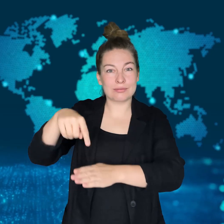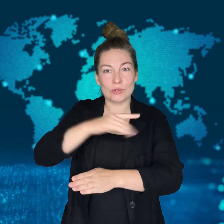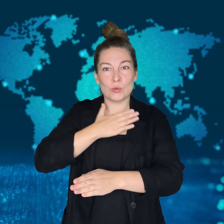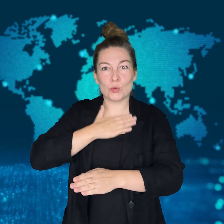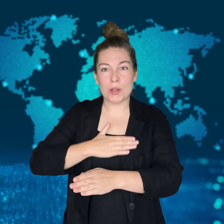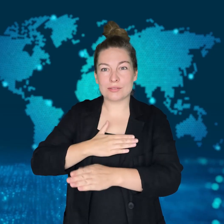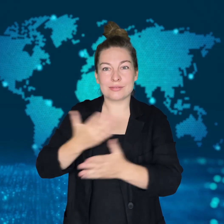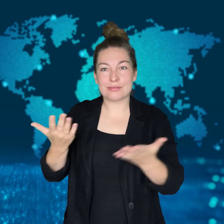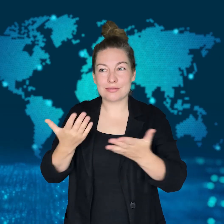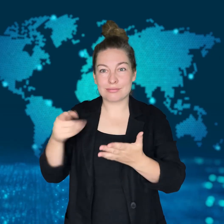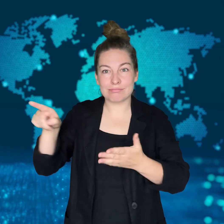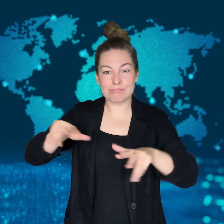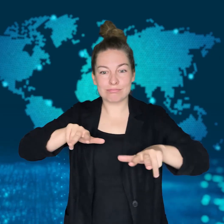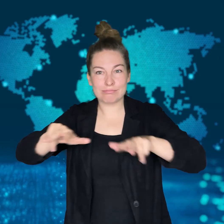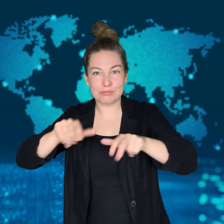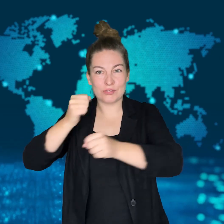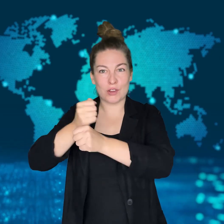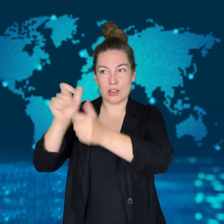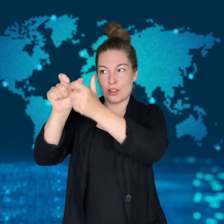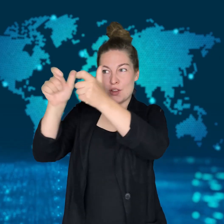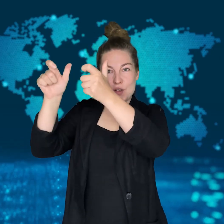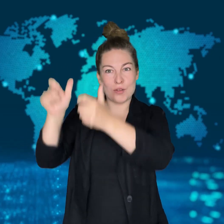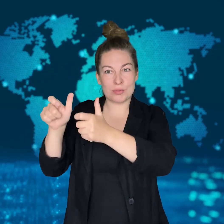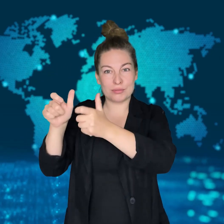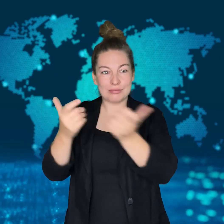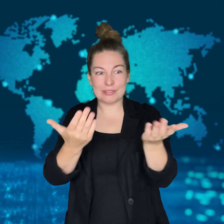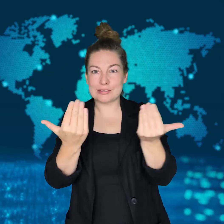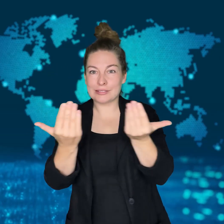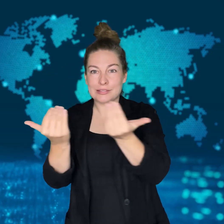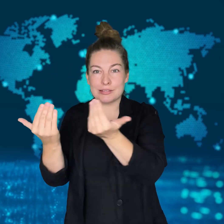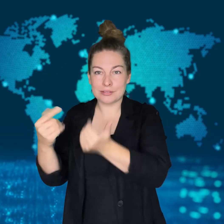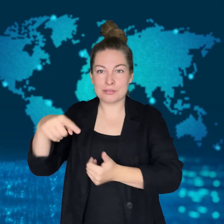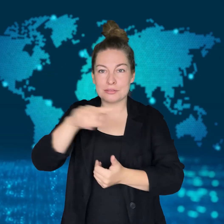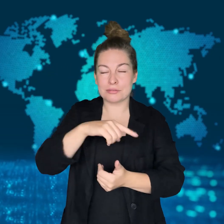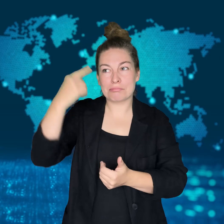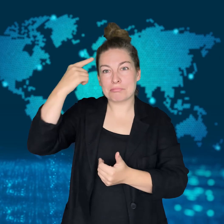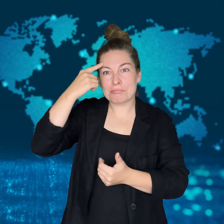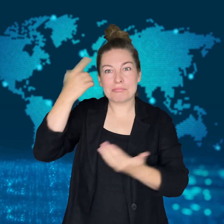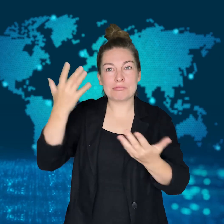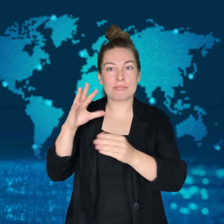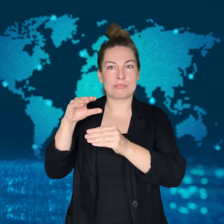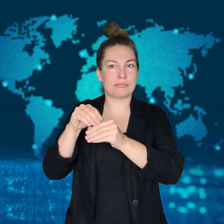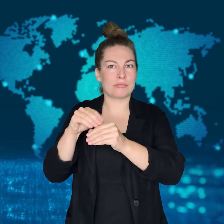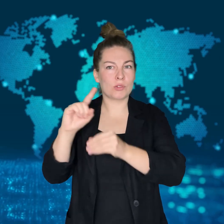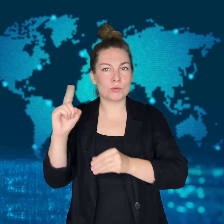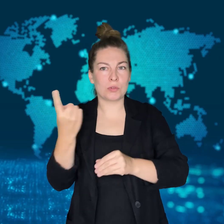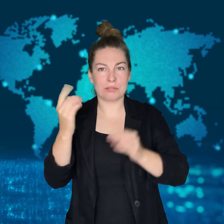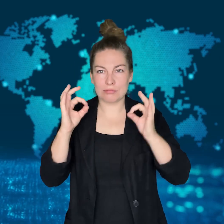Some of those acts were with Jeffries and Smith,